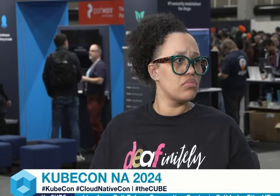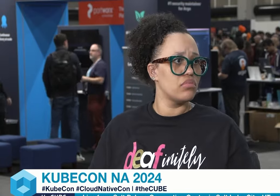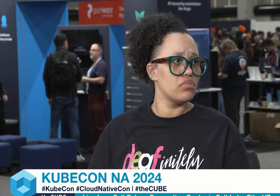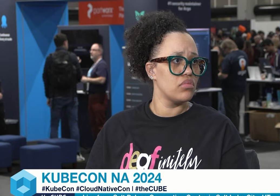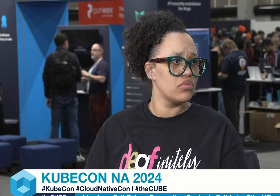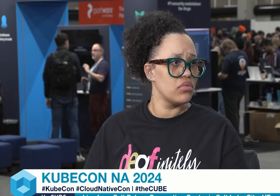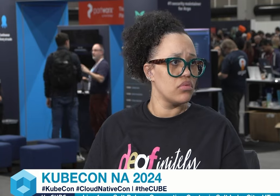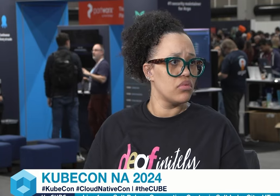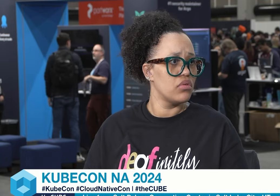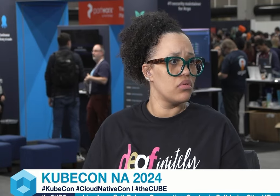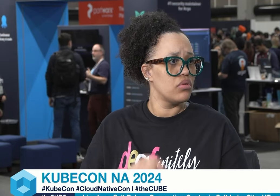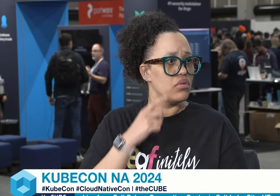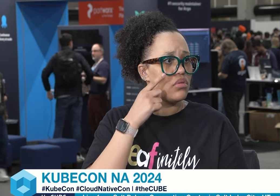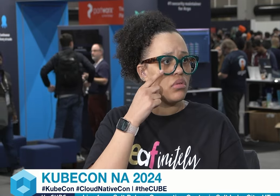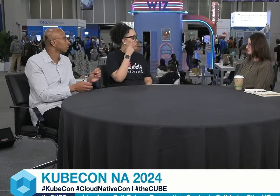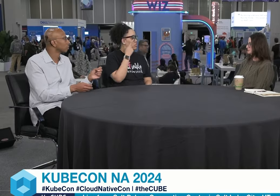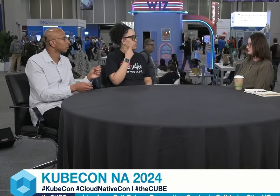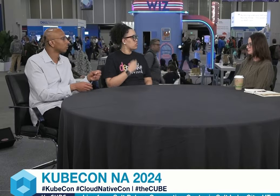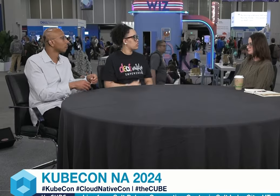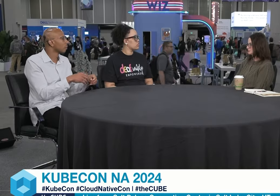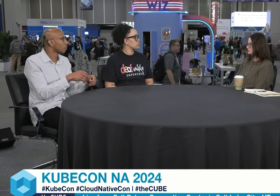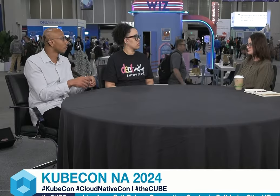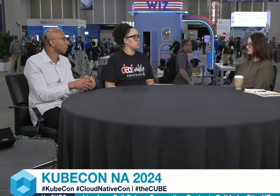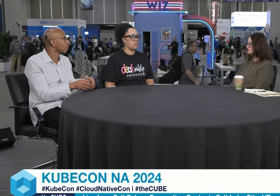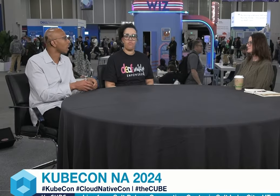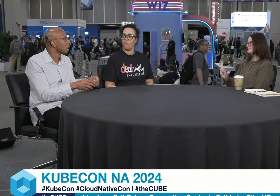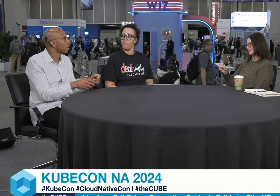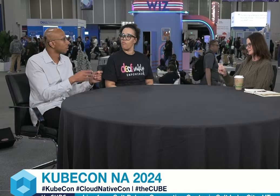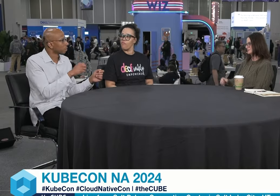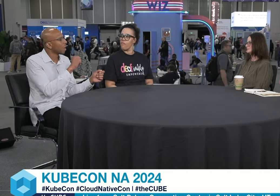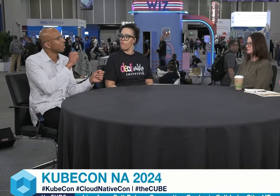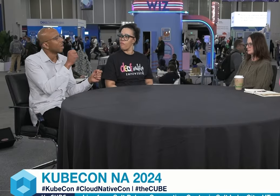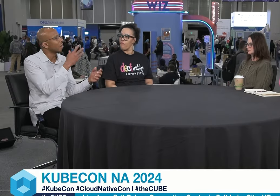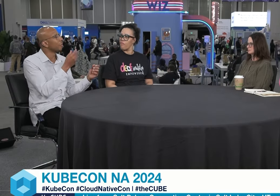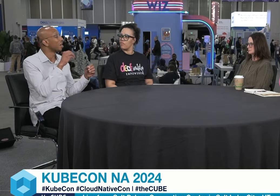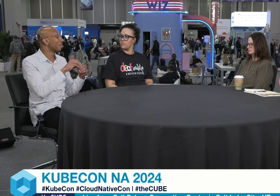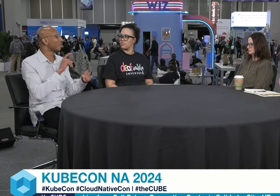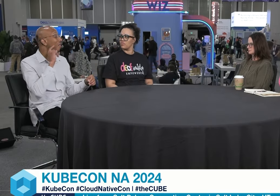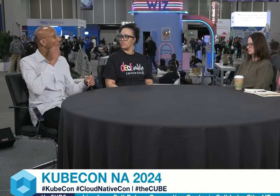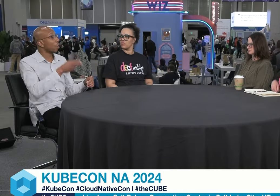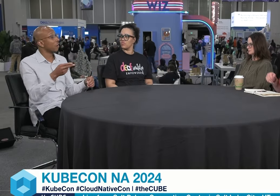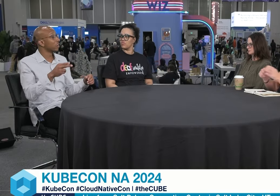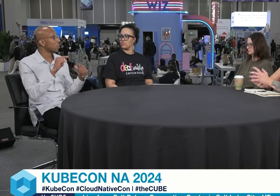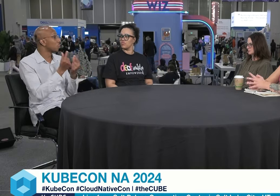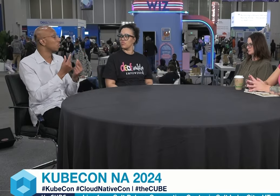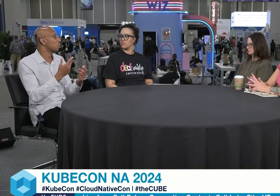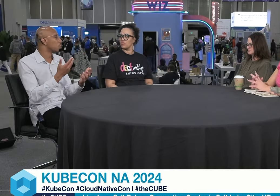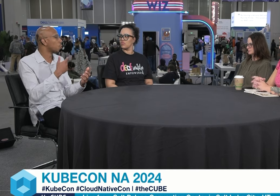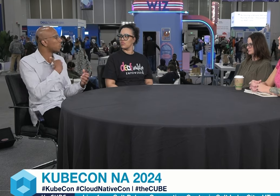Really we're just trying to get the community more visible. I agree. In the Deaf